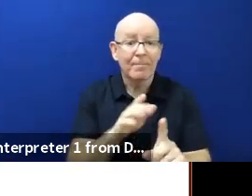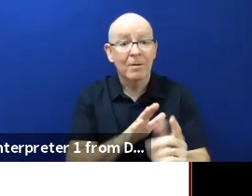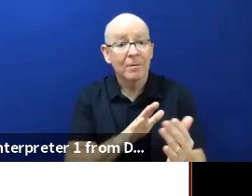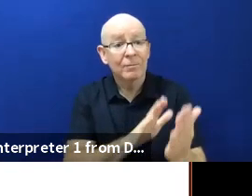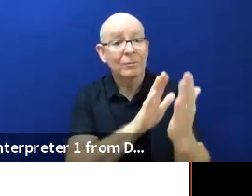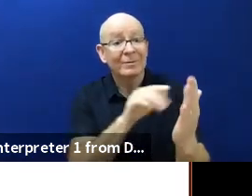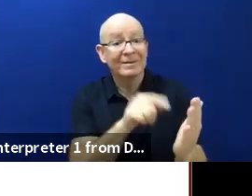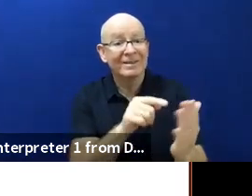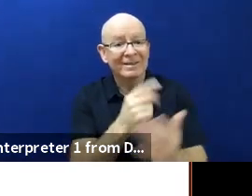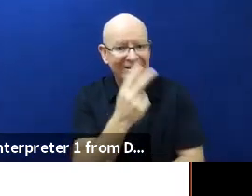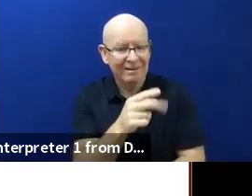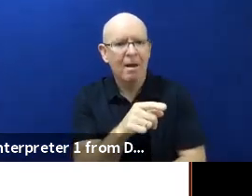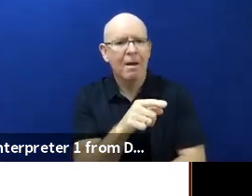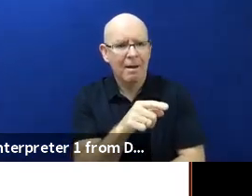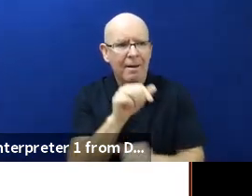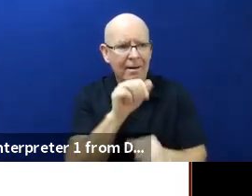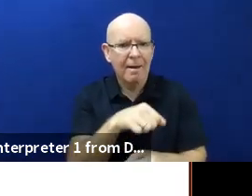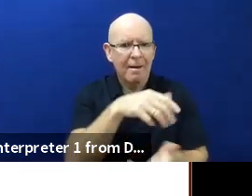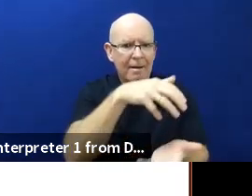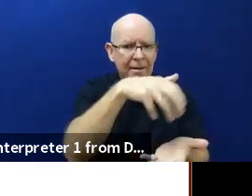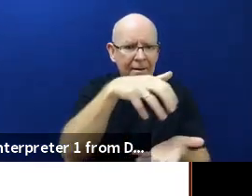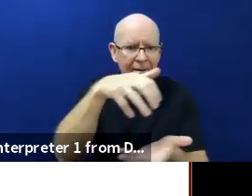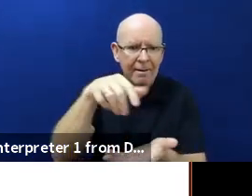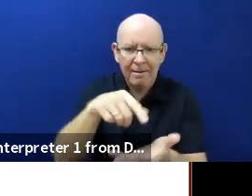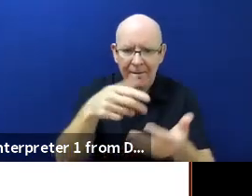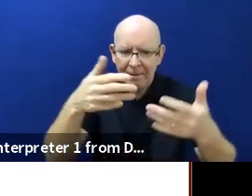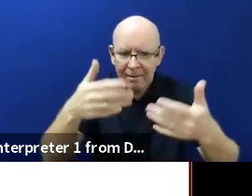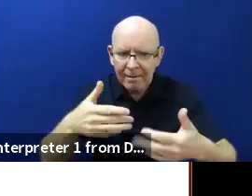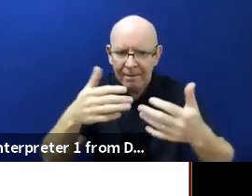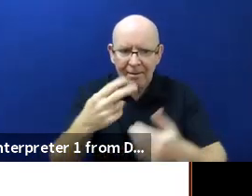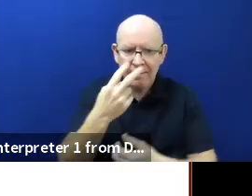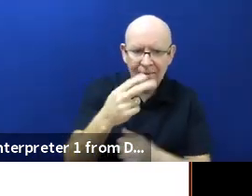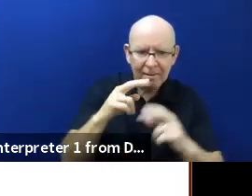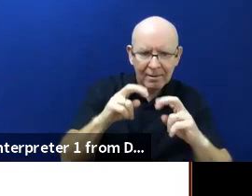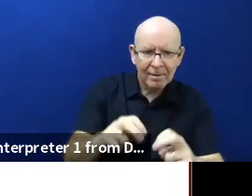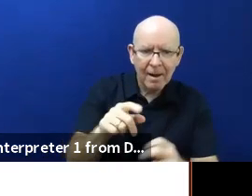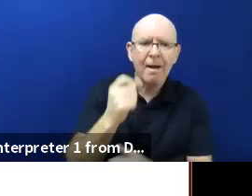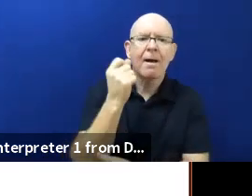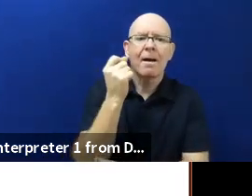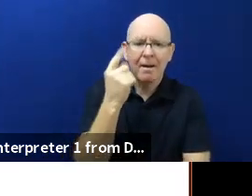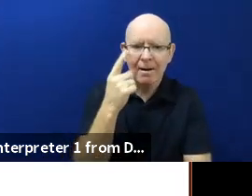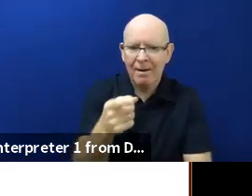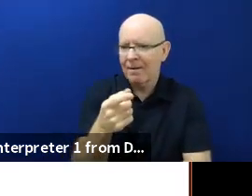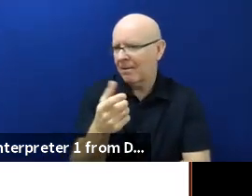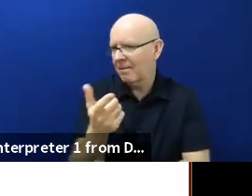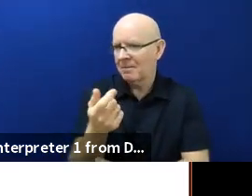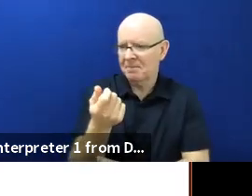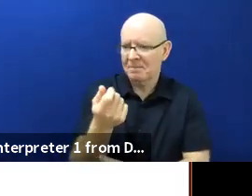this study will then affect both the calculation of poverty measures, but also